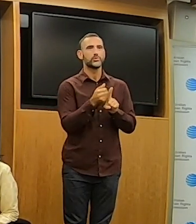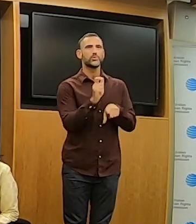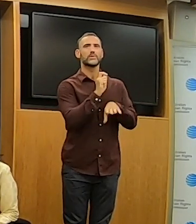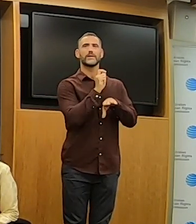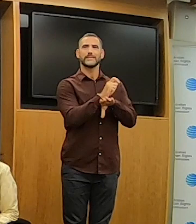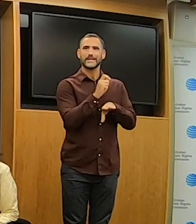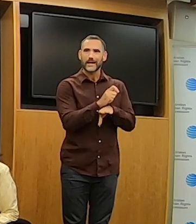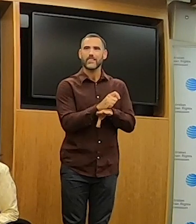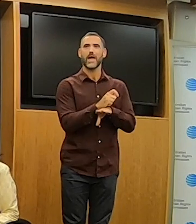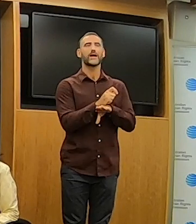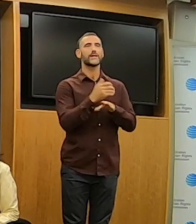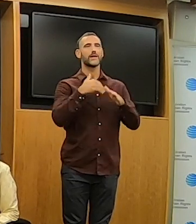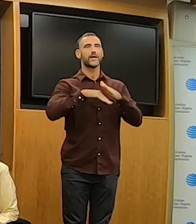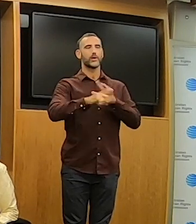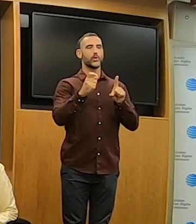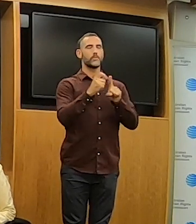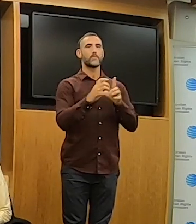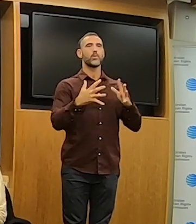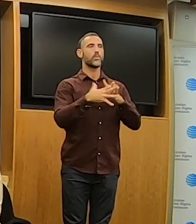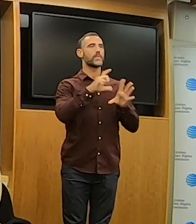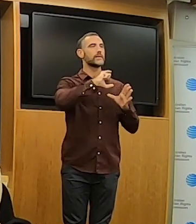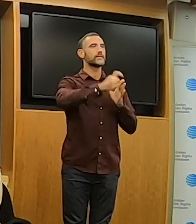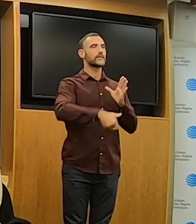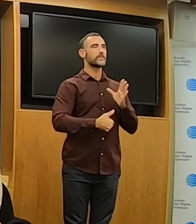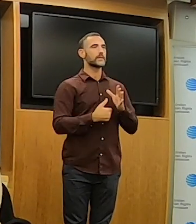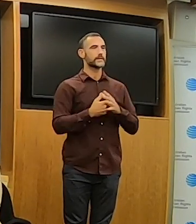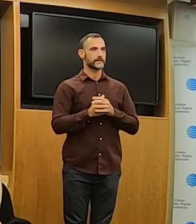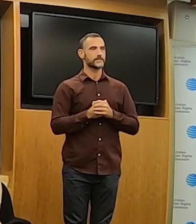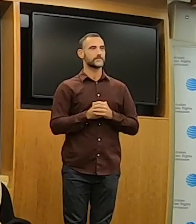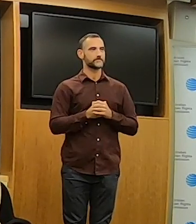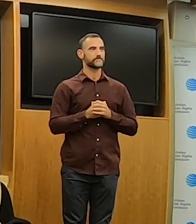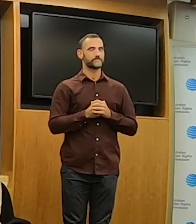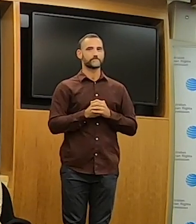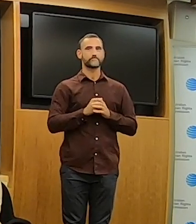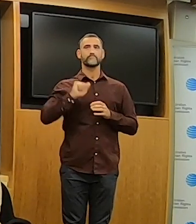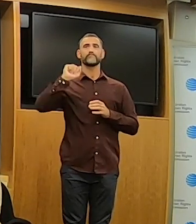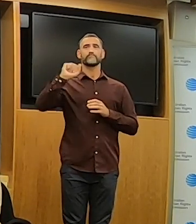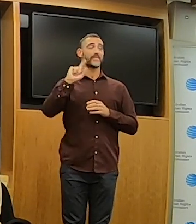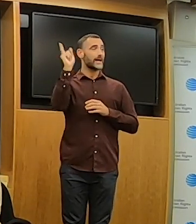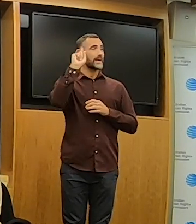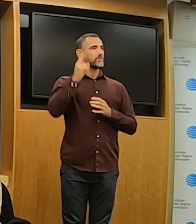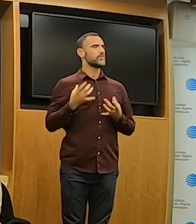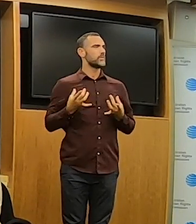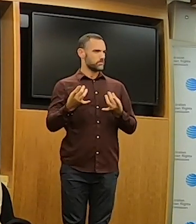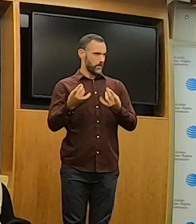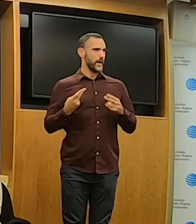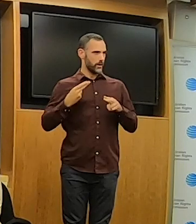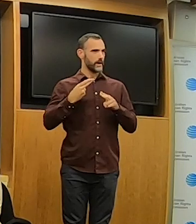and Exploitation of People with Disability. And he is already preparing for that big responsibility.